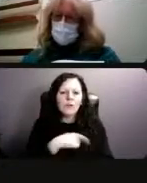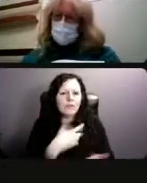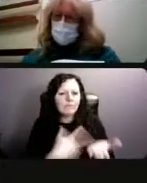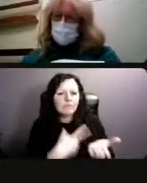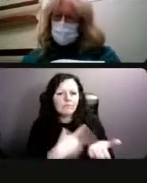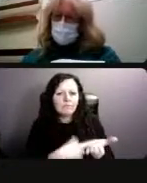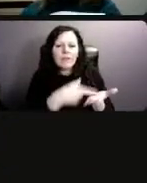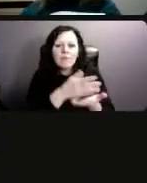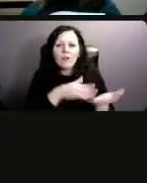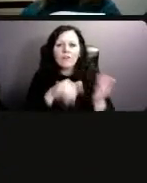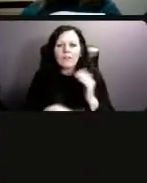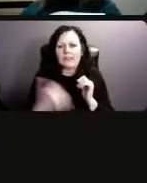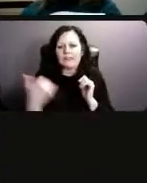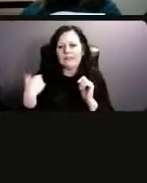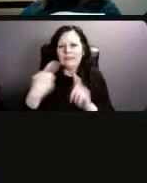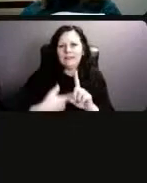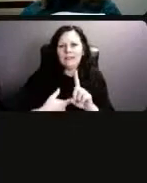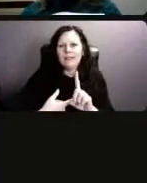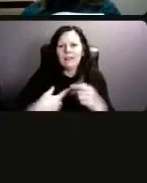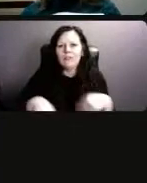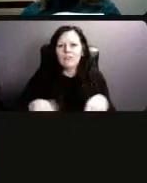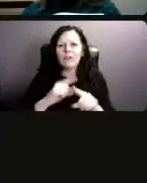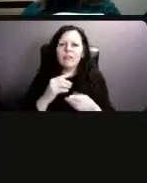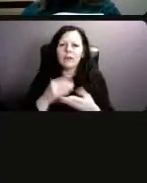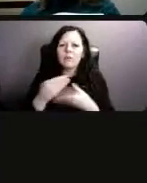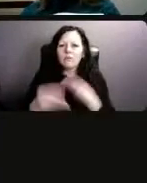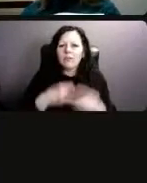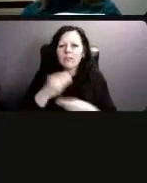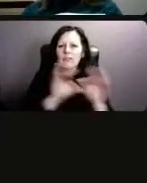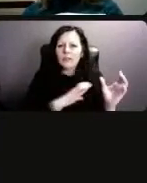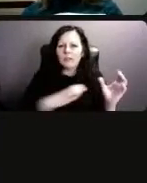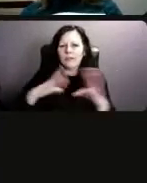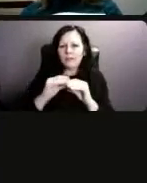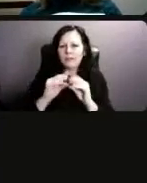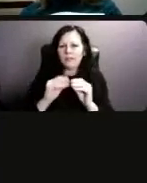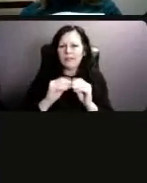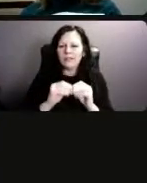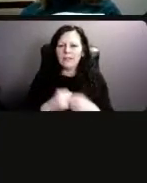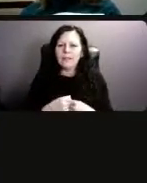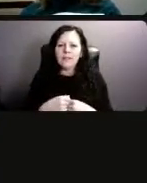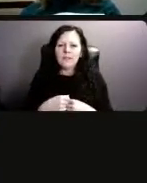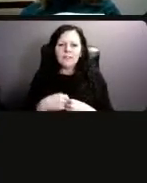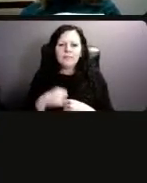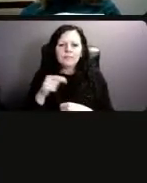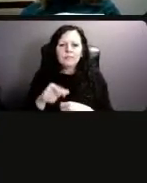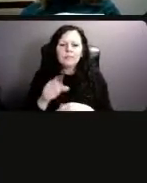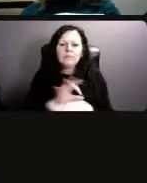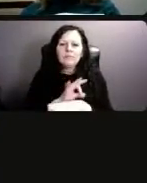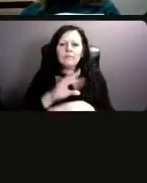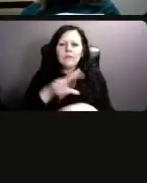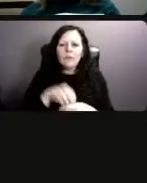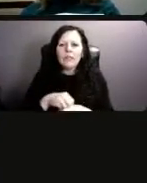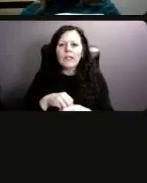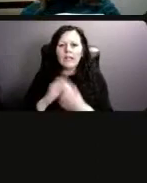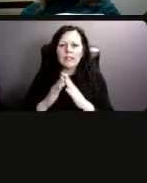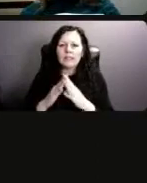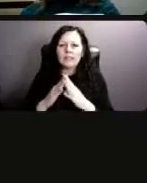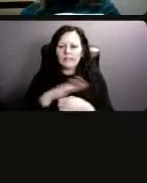UPON OUR INTERNAL SERVICES BENCHMARKING WORK AND WE